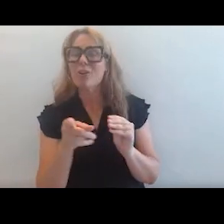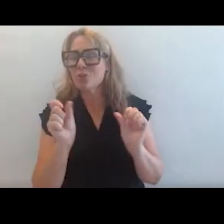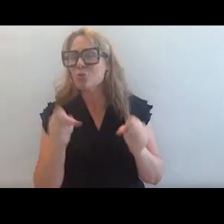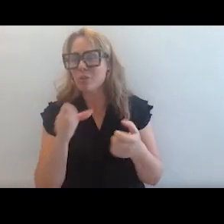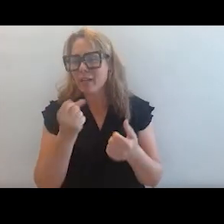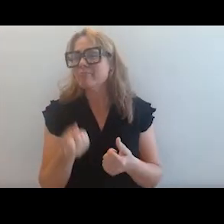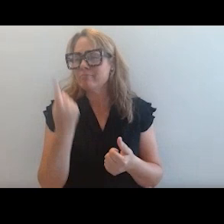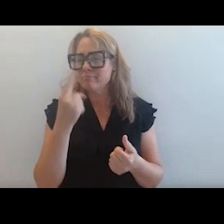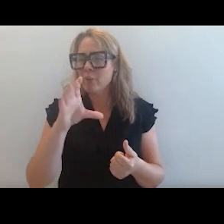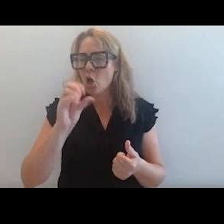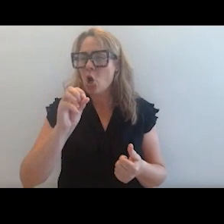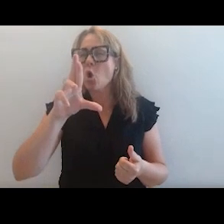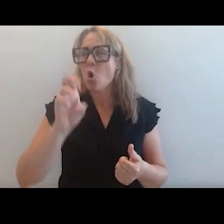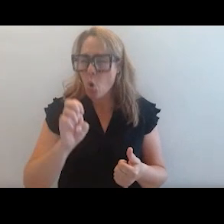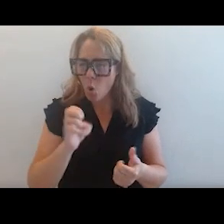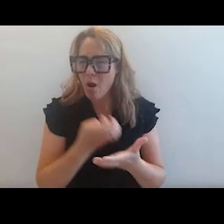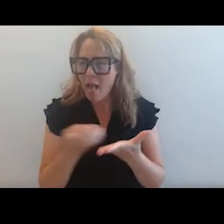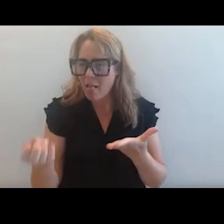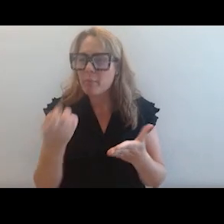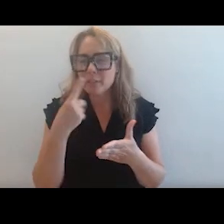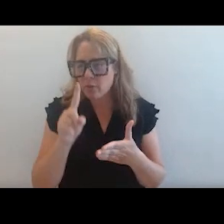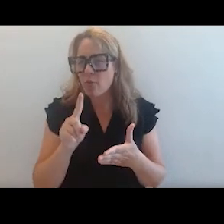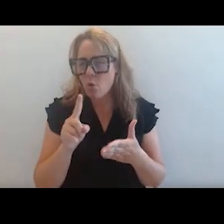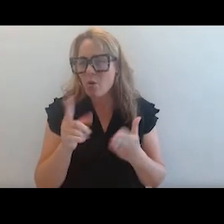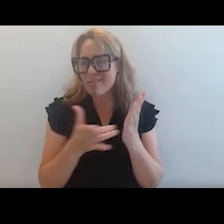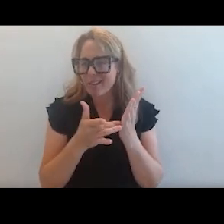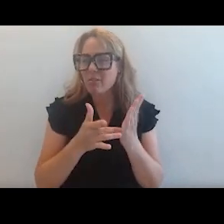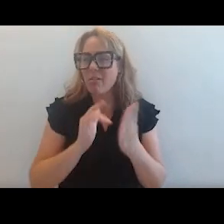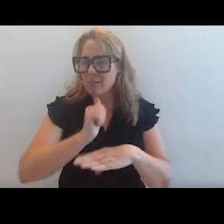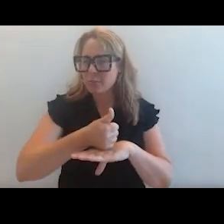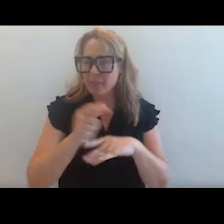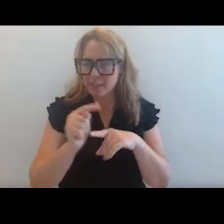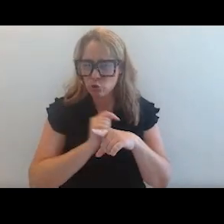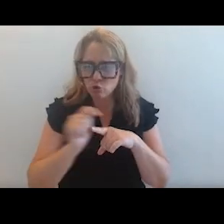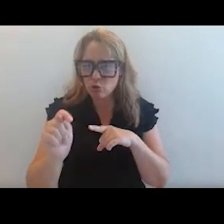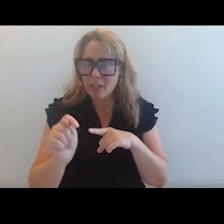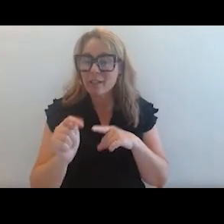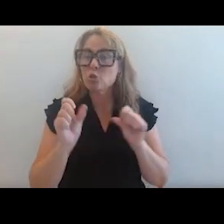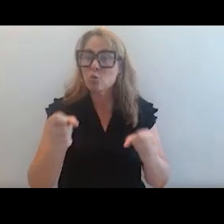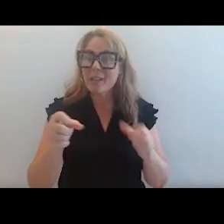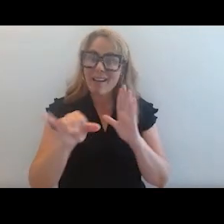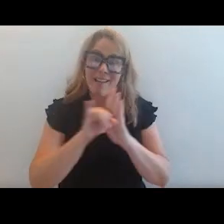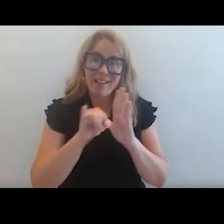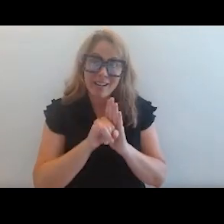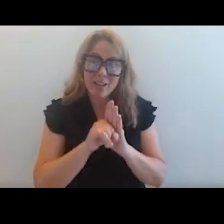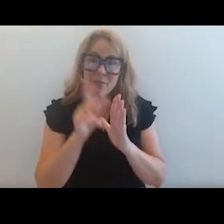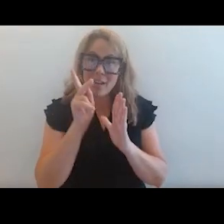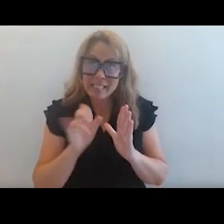you will be able to understand the core elements of effective technology-based training,